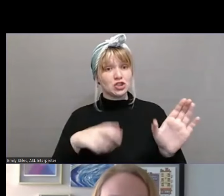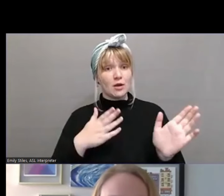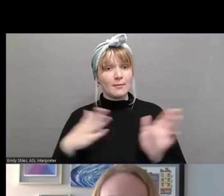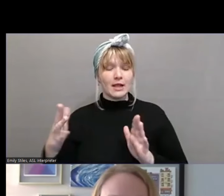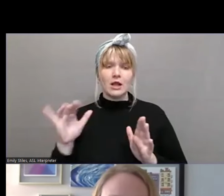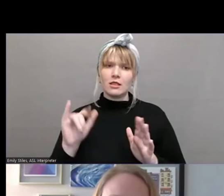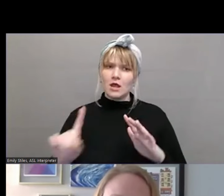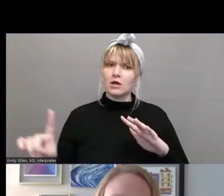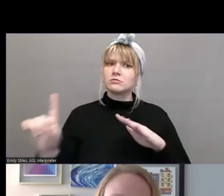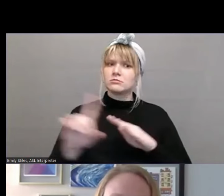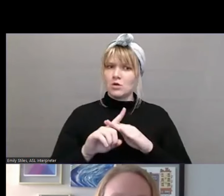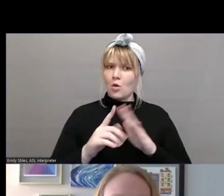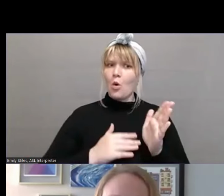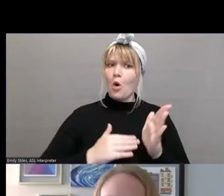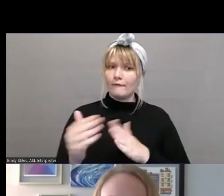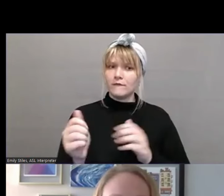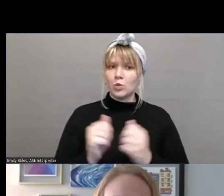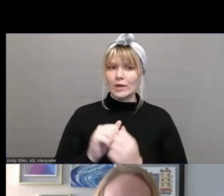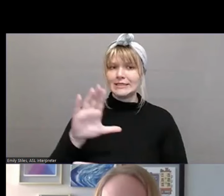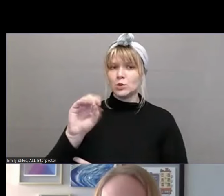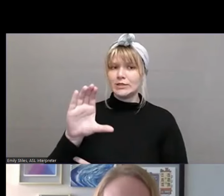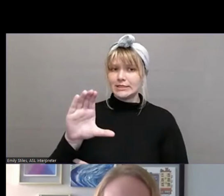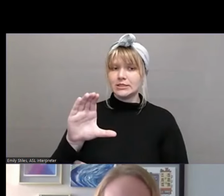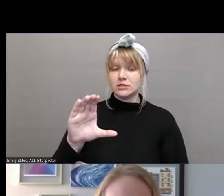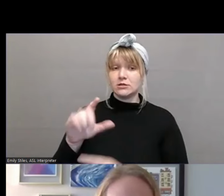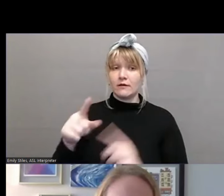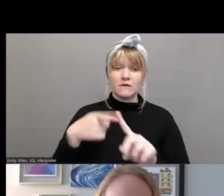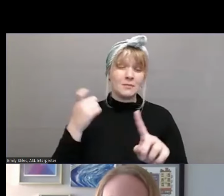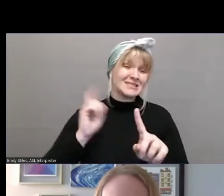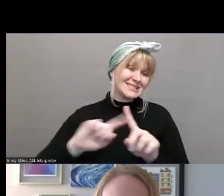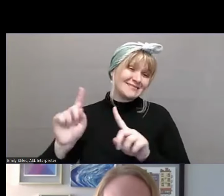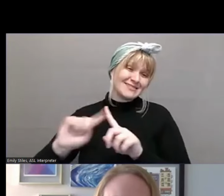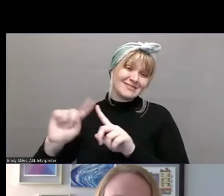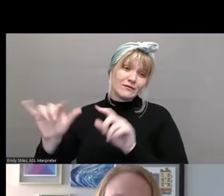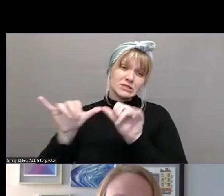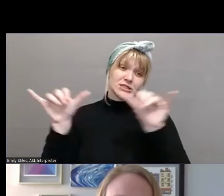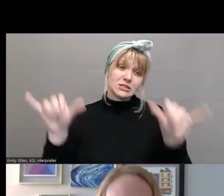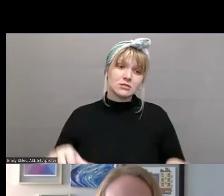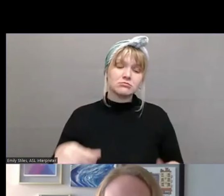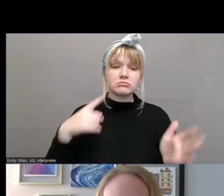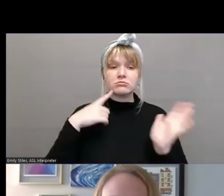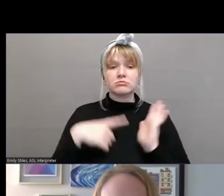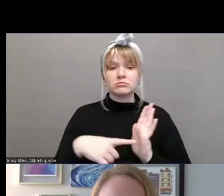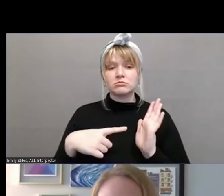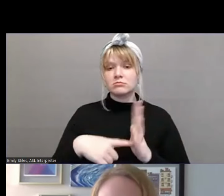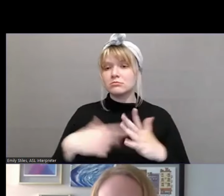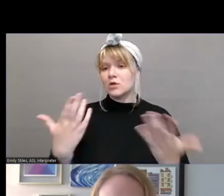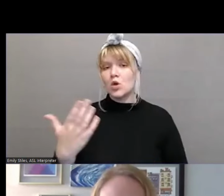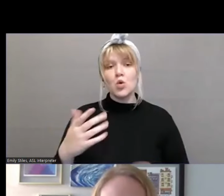continuums of care from all sorts of systems, from re-entry, from criminal justice, health